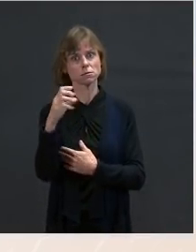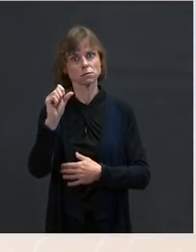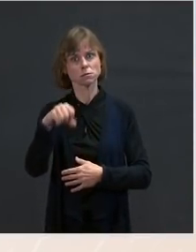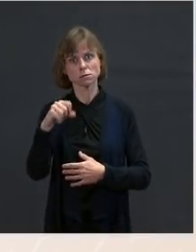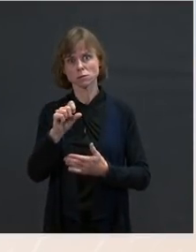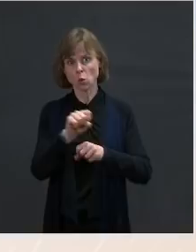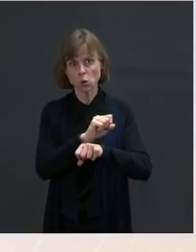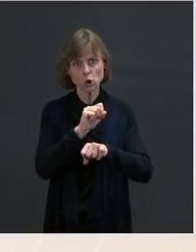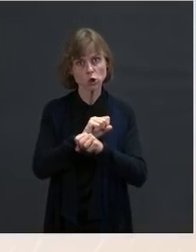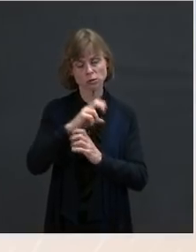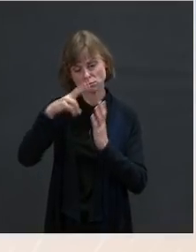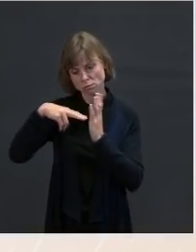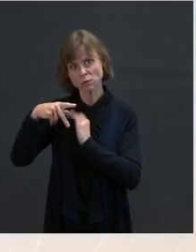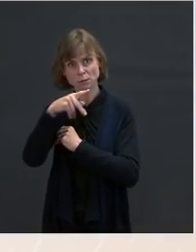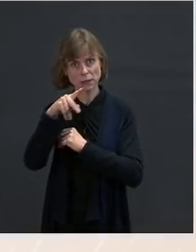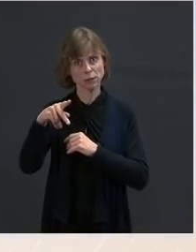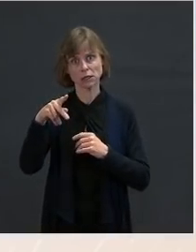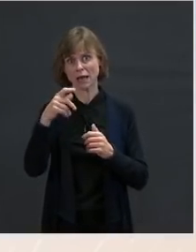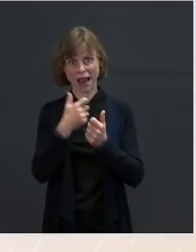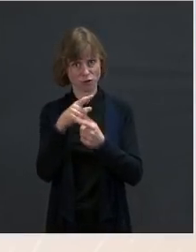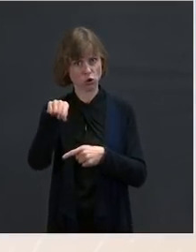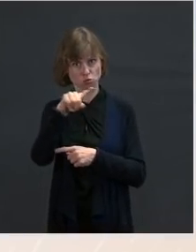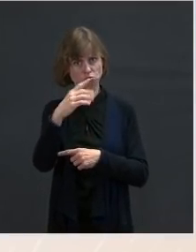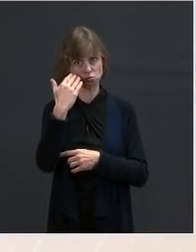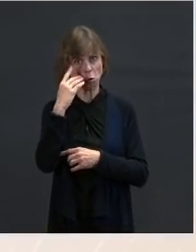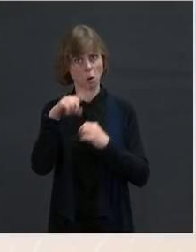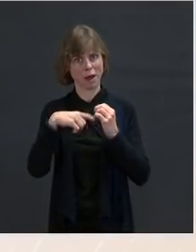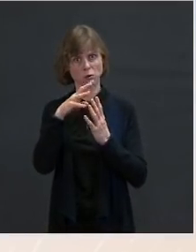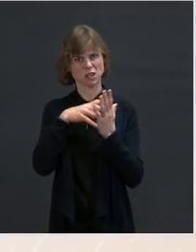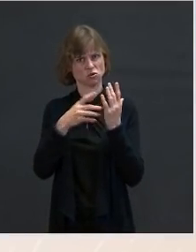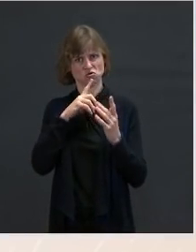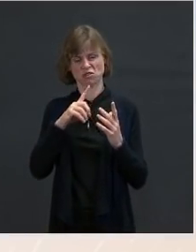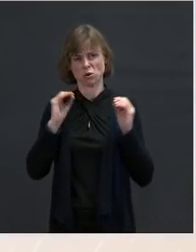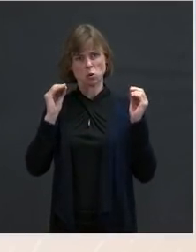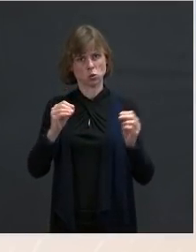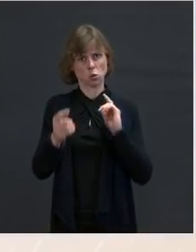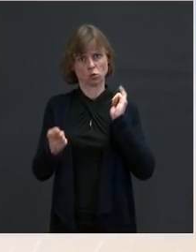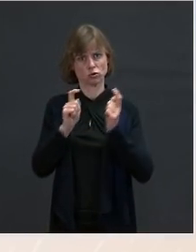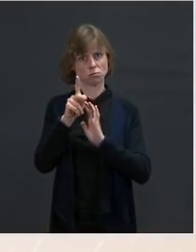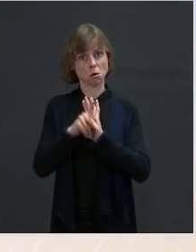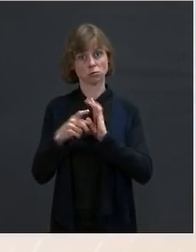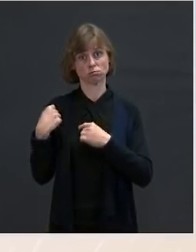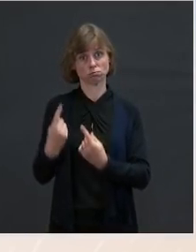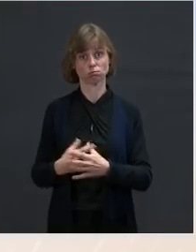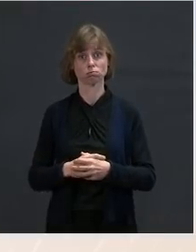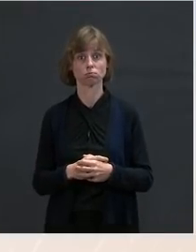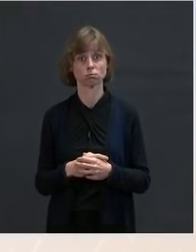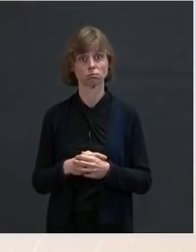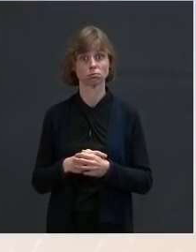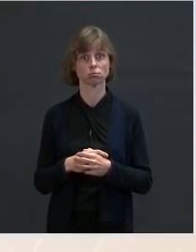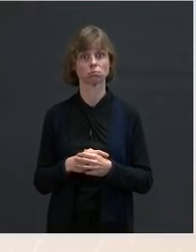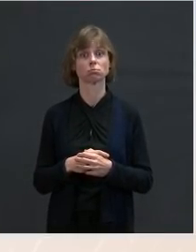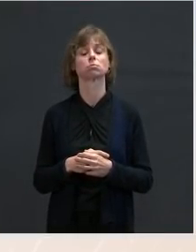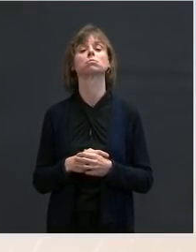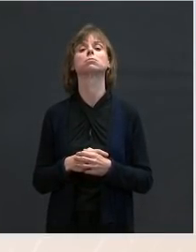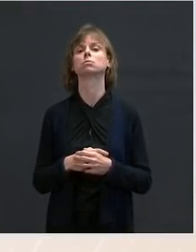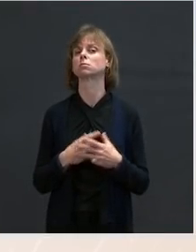and all the things that you're aware of from the schedule. There hasn't been a change of policy. The Press: So, if there's no Marine there,